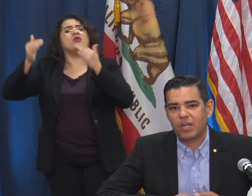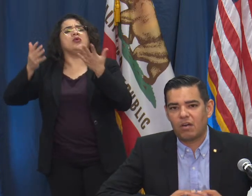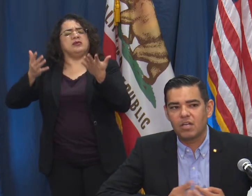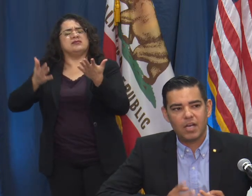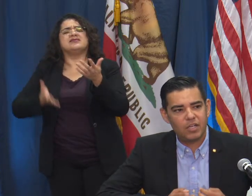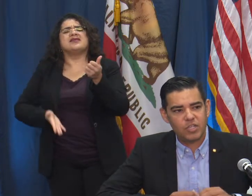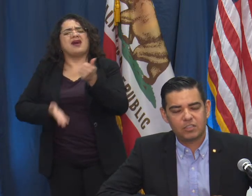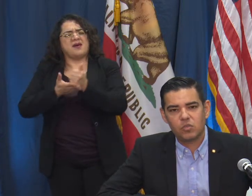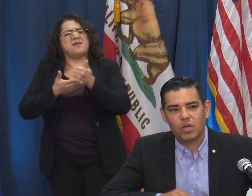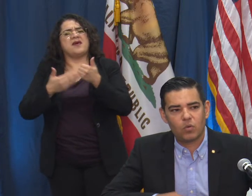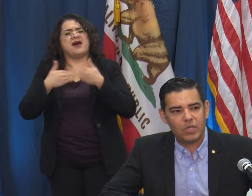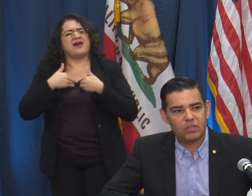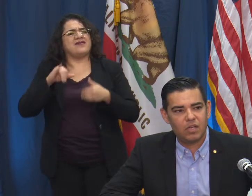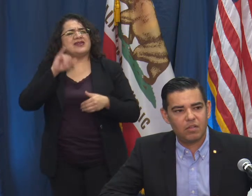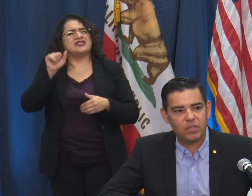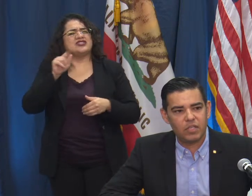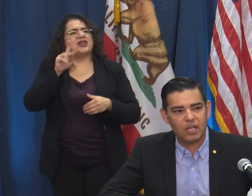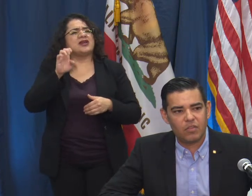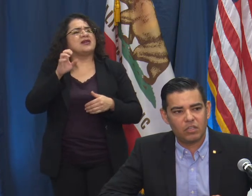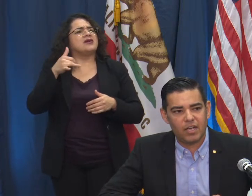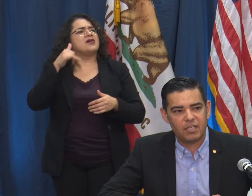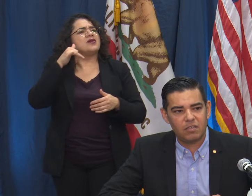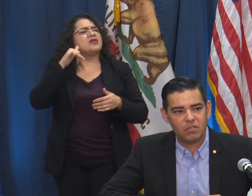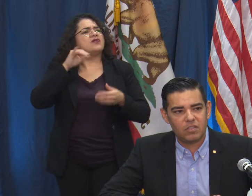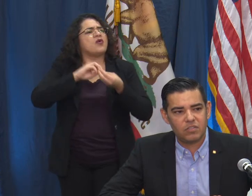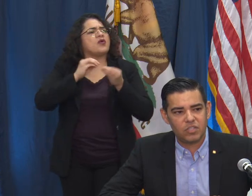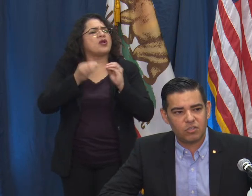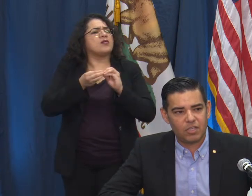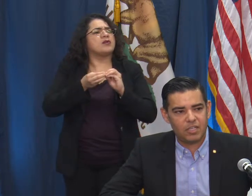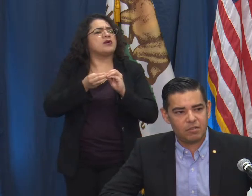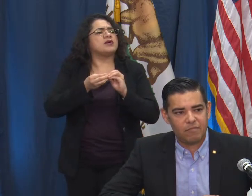Jake did you want to read the senior line, do you have